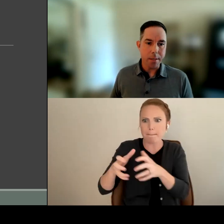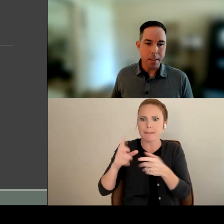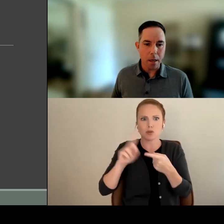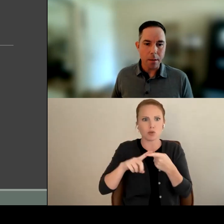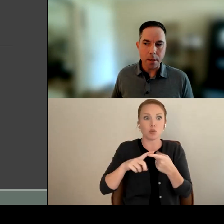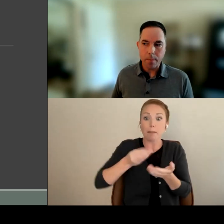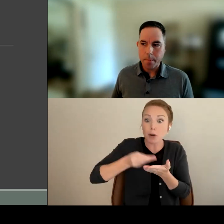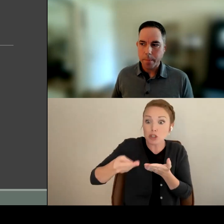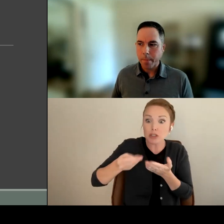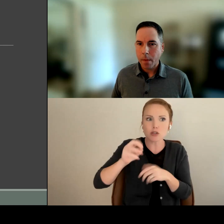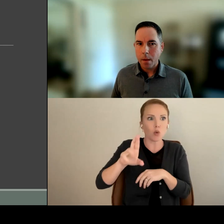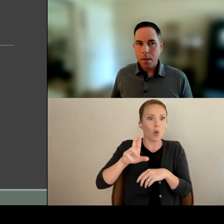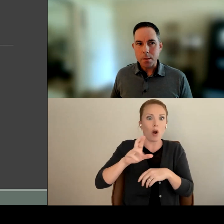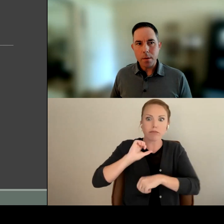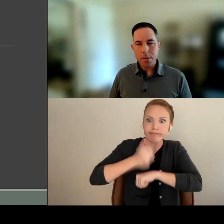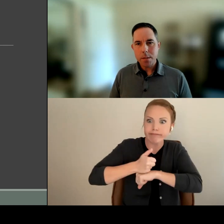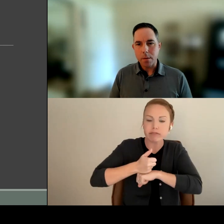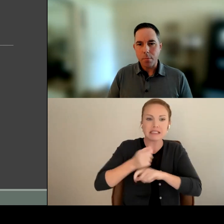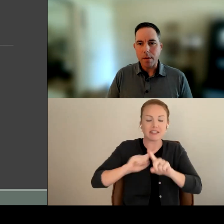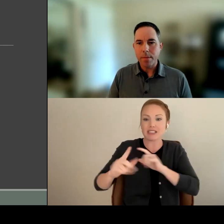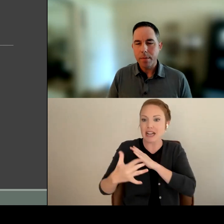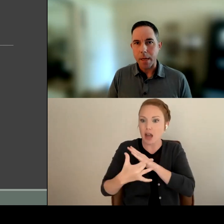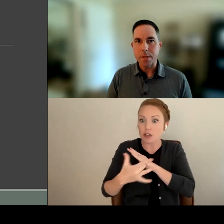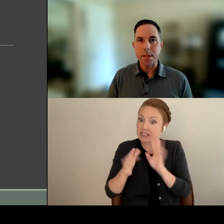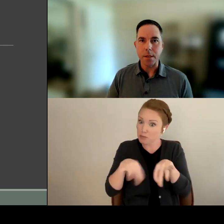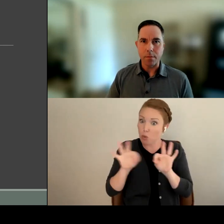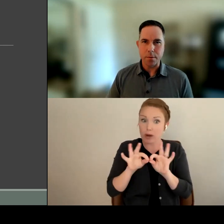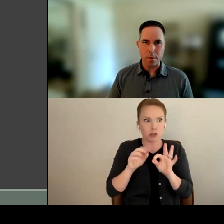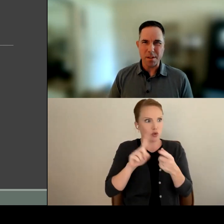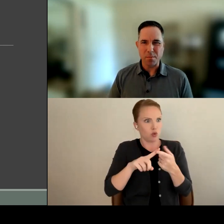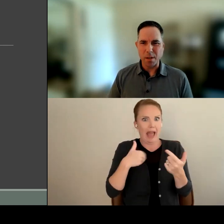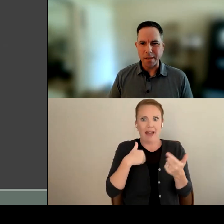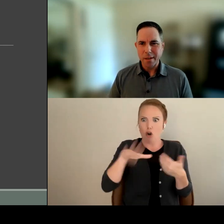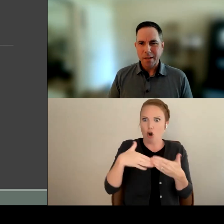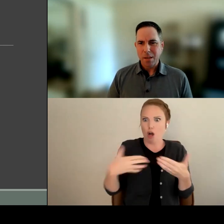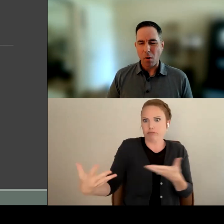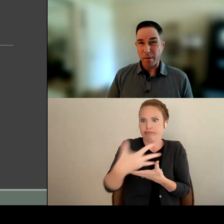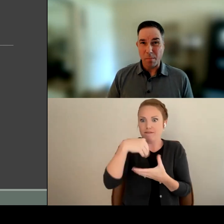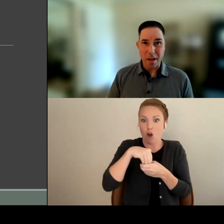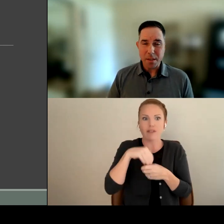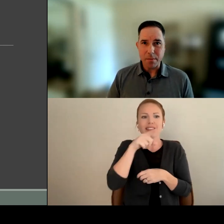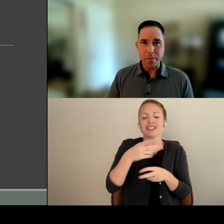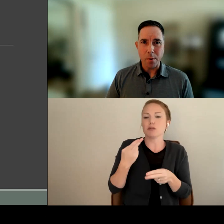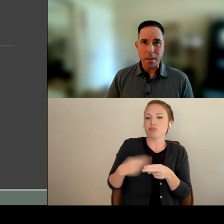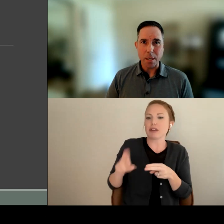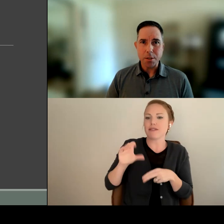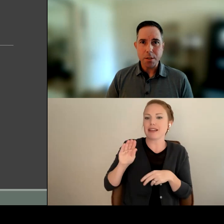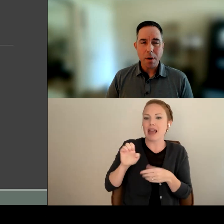kinds of technologies. This is a brief case study of sorts, it's really more of a composite of different organizations,